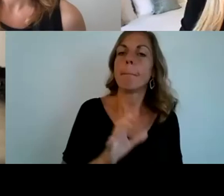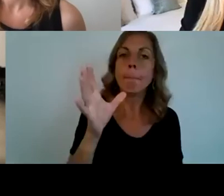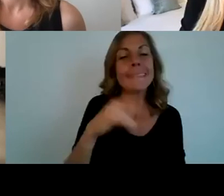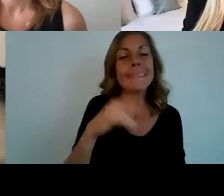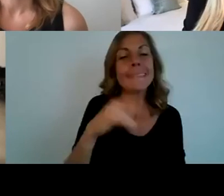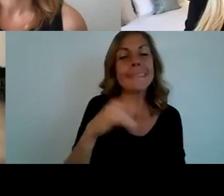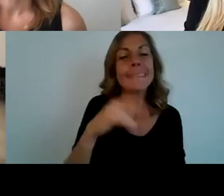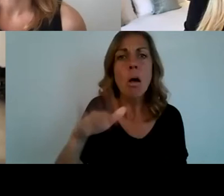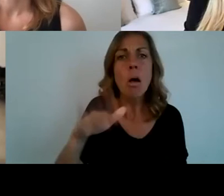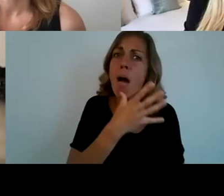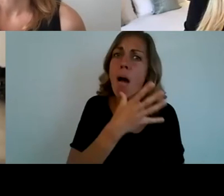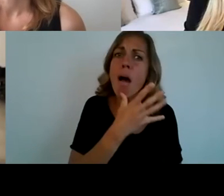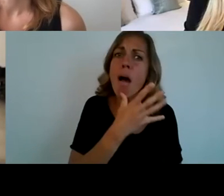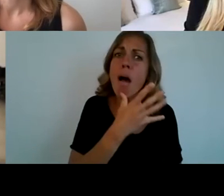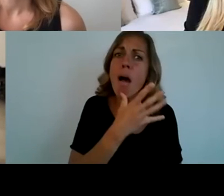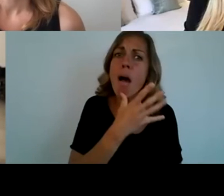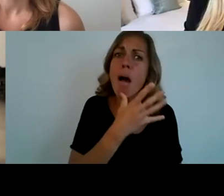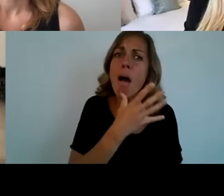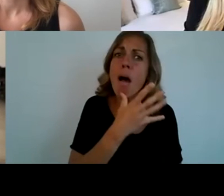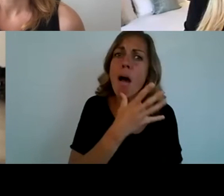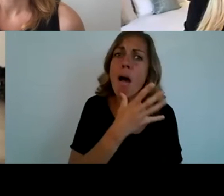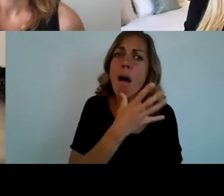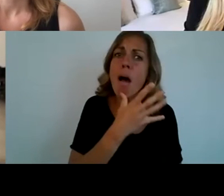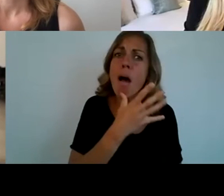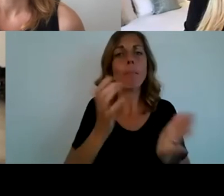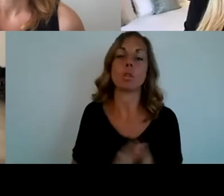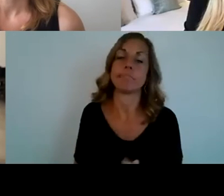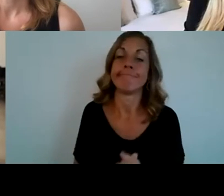long story short, my husband has been thinking about opening up a coffee shop in the neighborhood